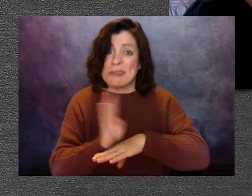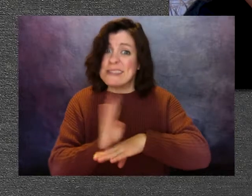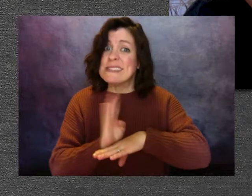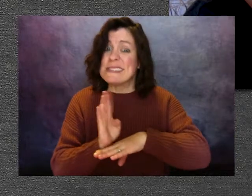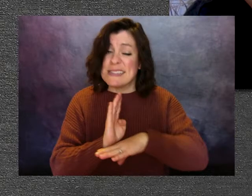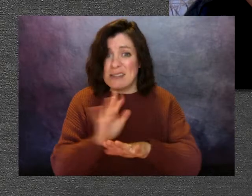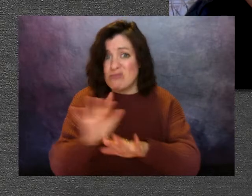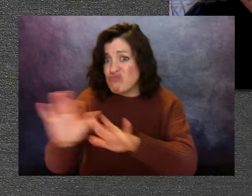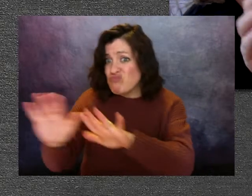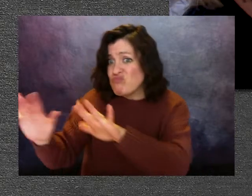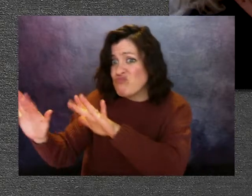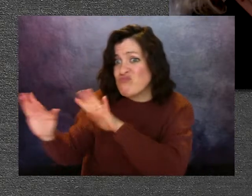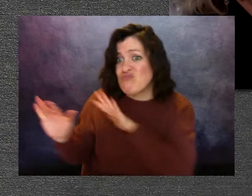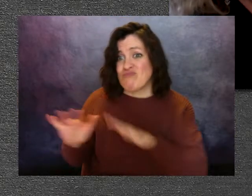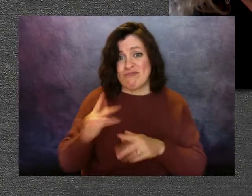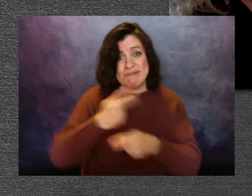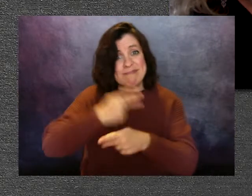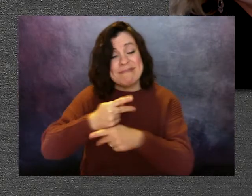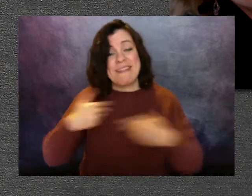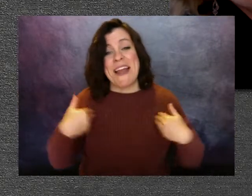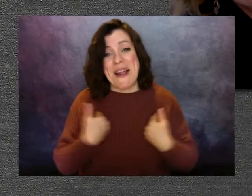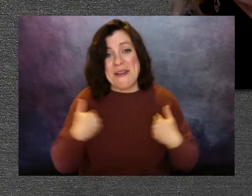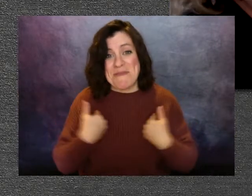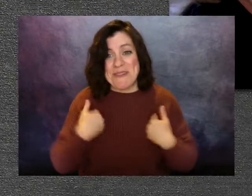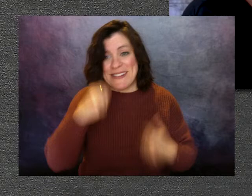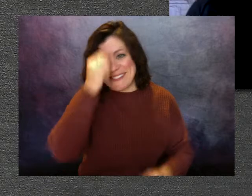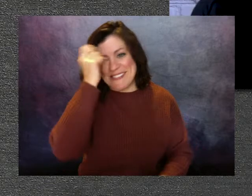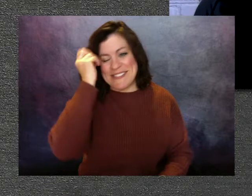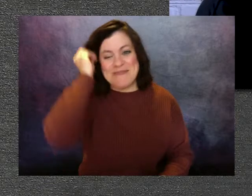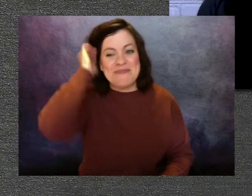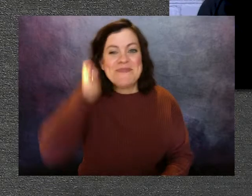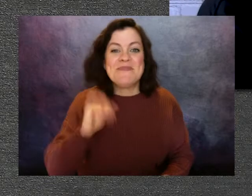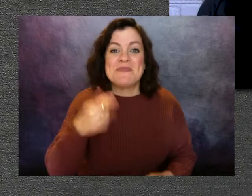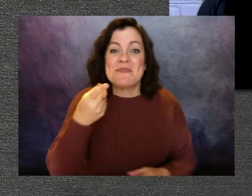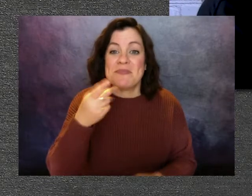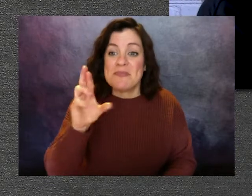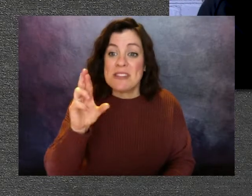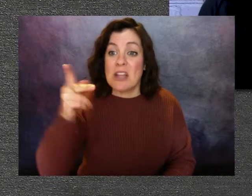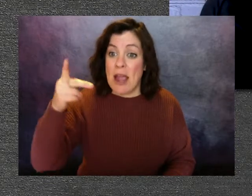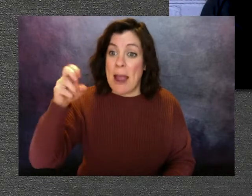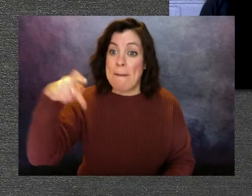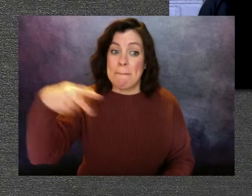Taking care of animals. Dr. Kep has a kitty that was staying overnight.